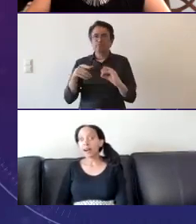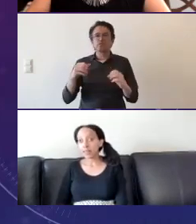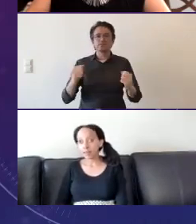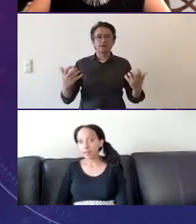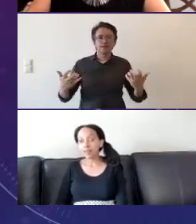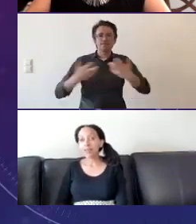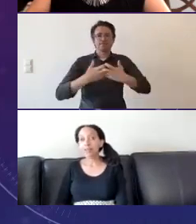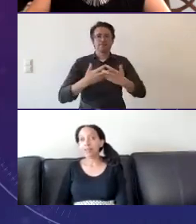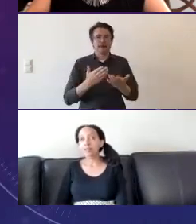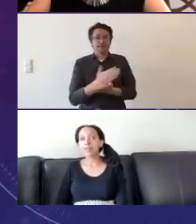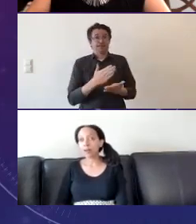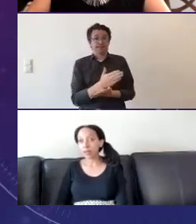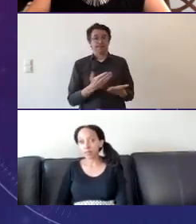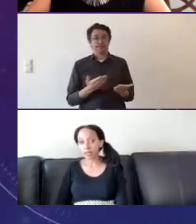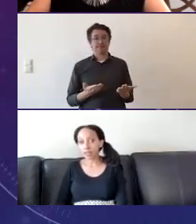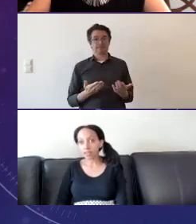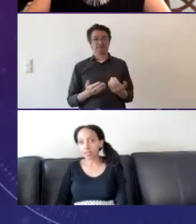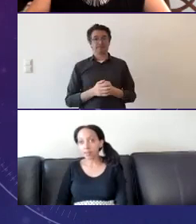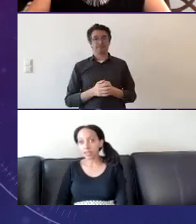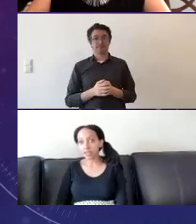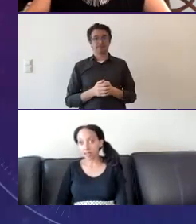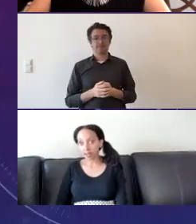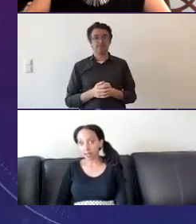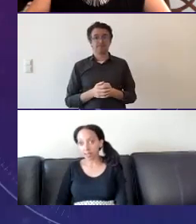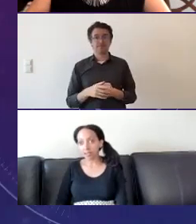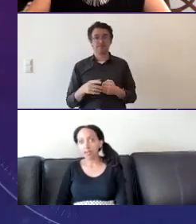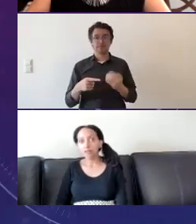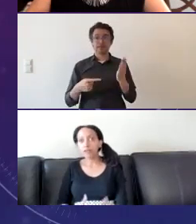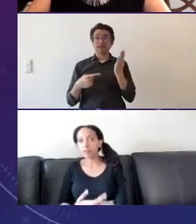them to use the web content accessibility guidelines for websites